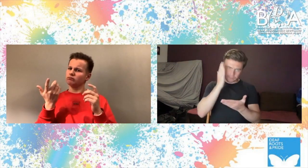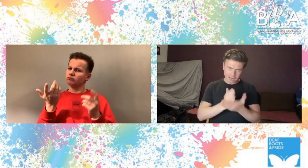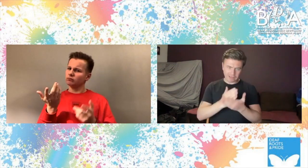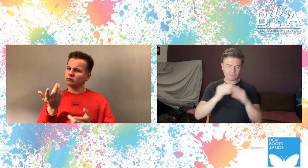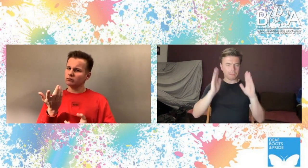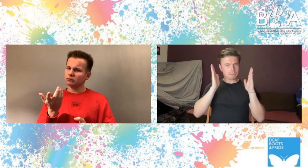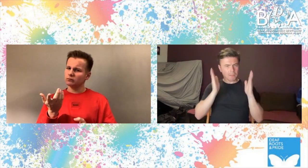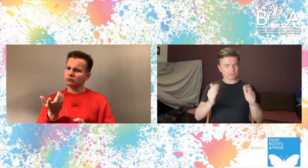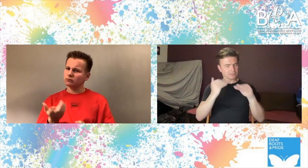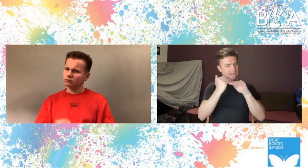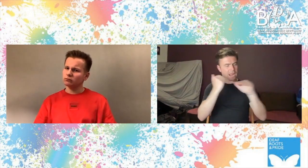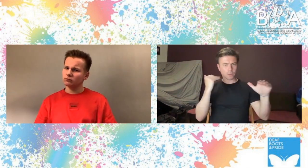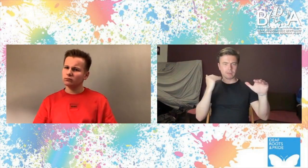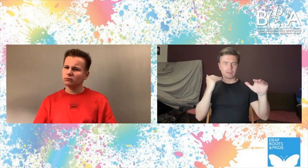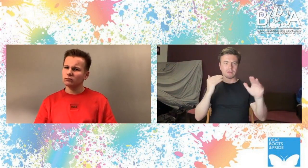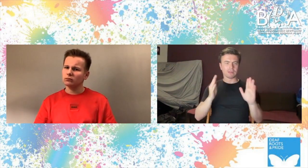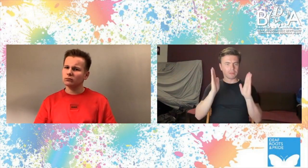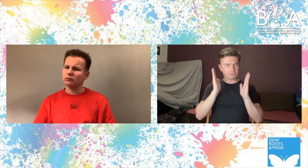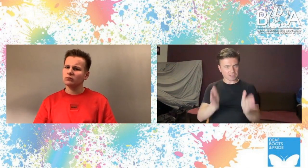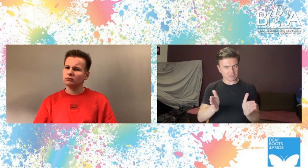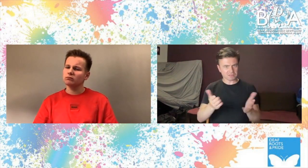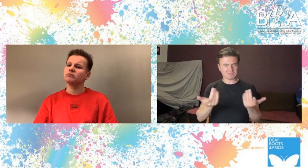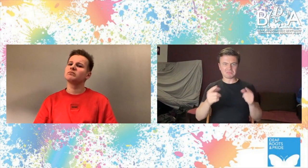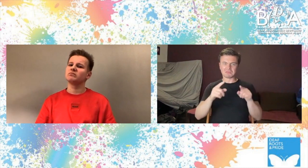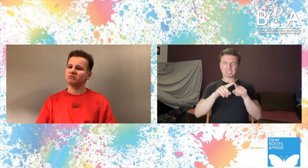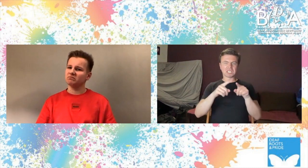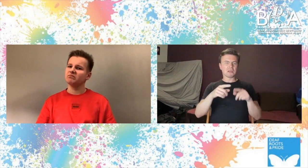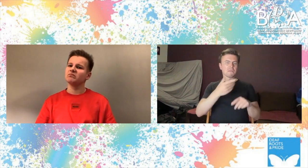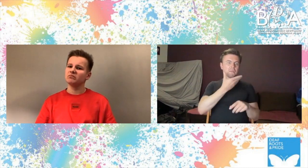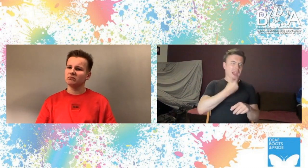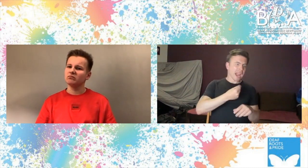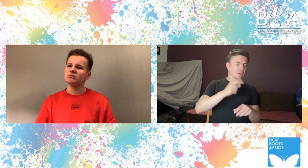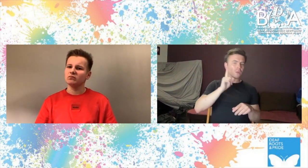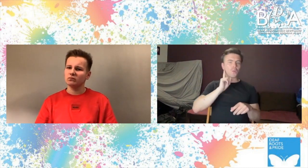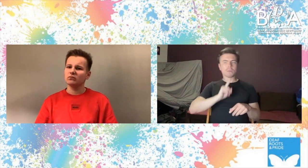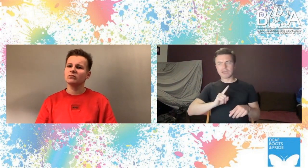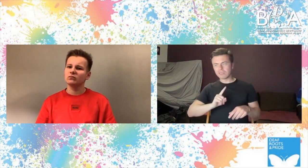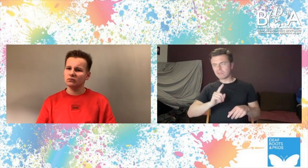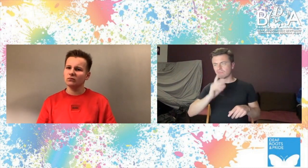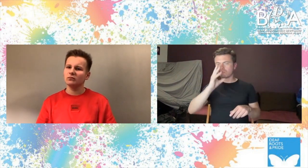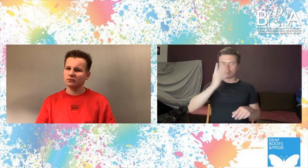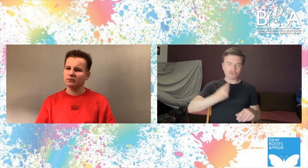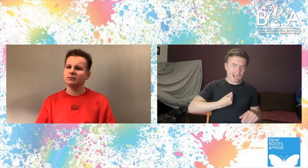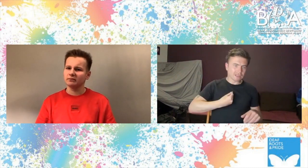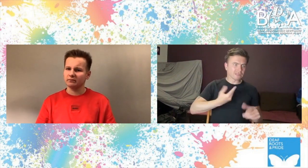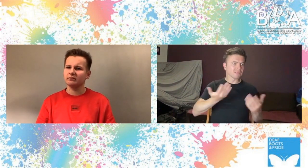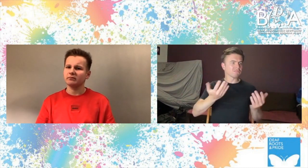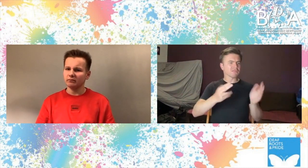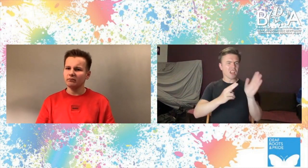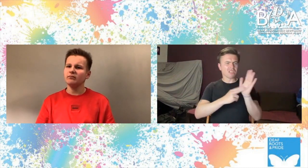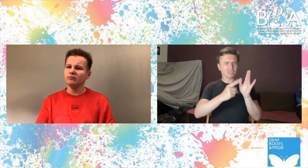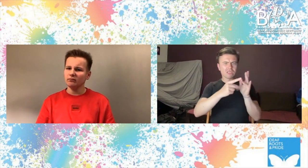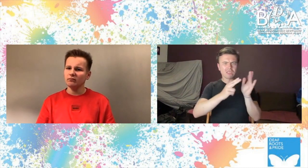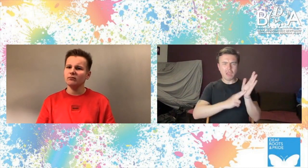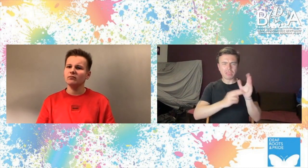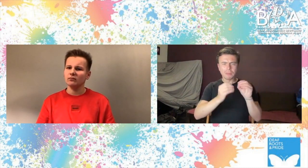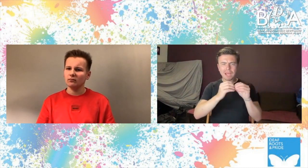Yes, absolutely. It should be equally split between men and women.